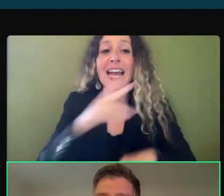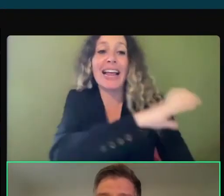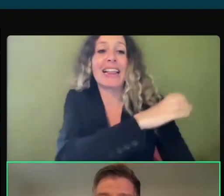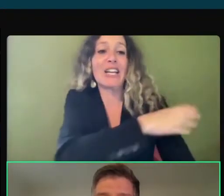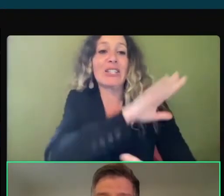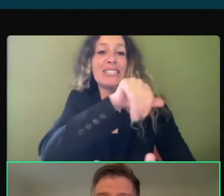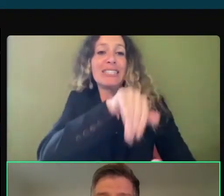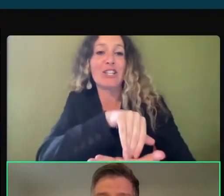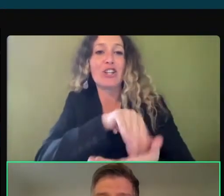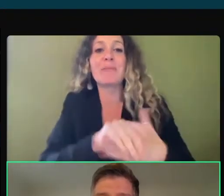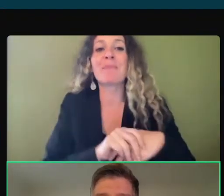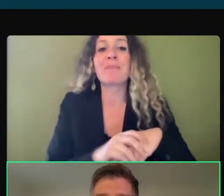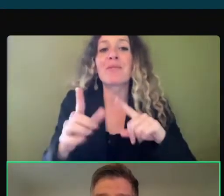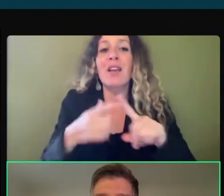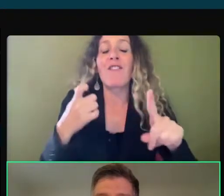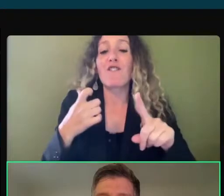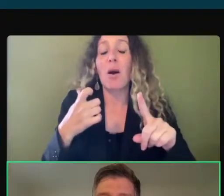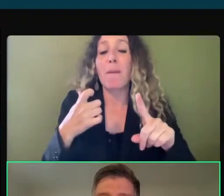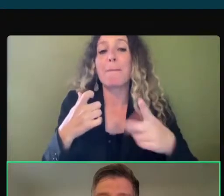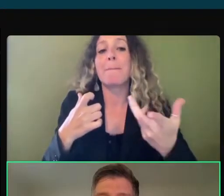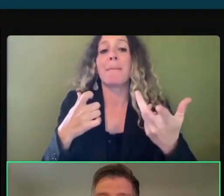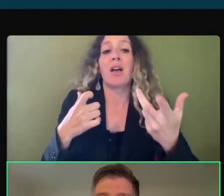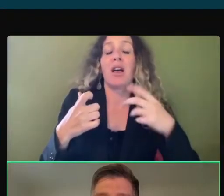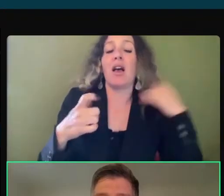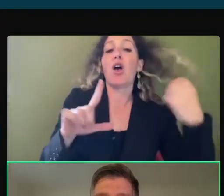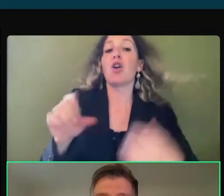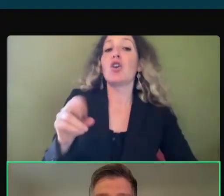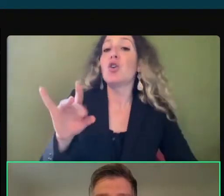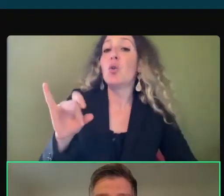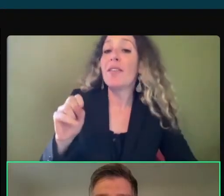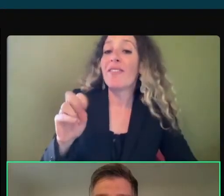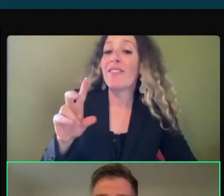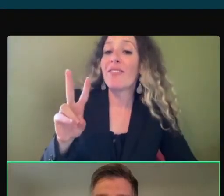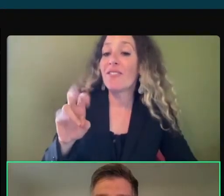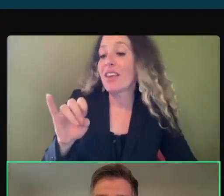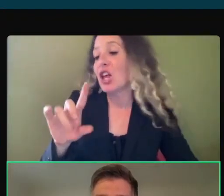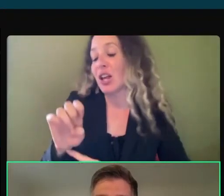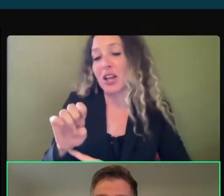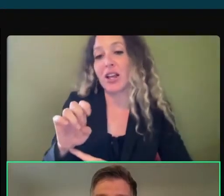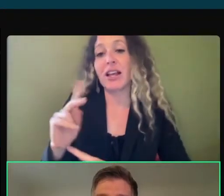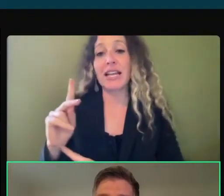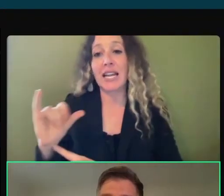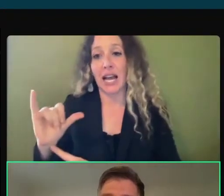She is from Louisville, Kentucky, where she also completed her medical education. She